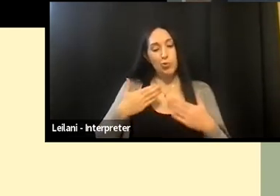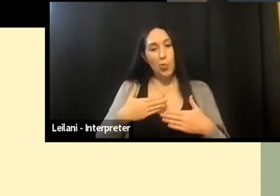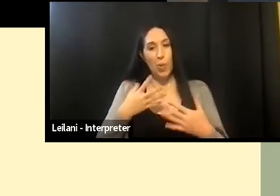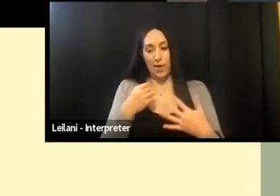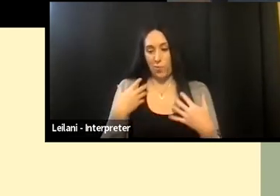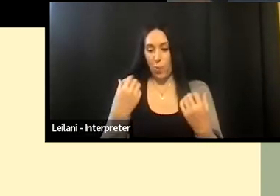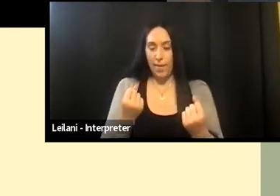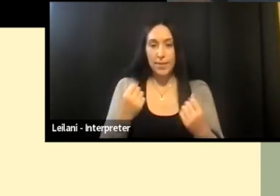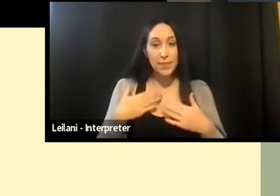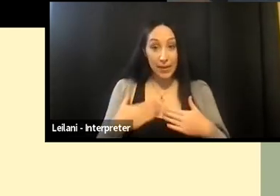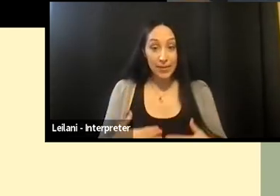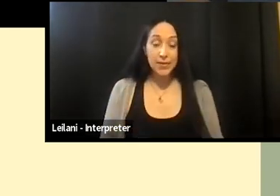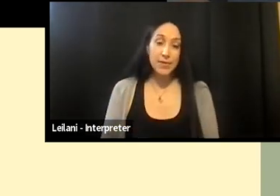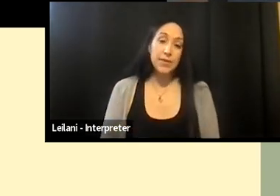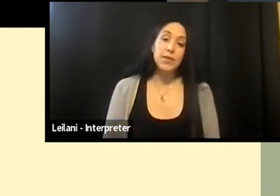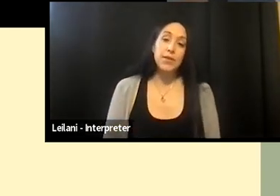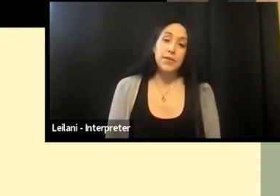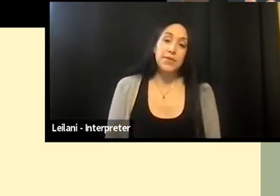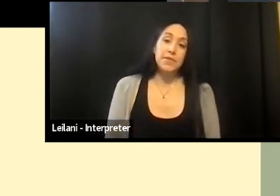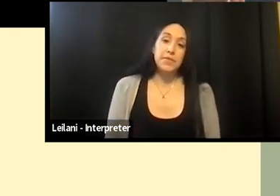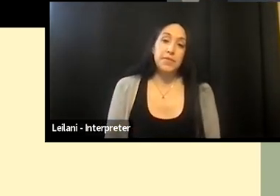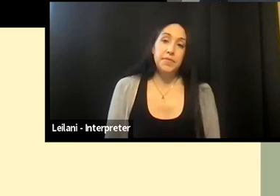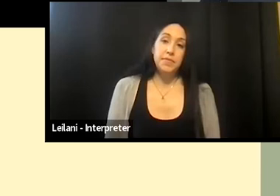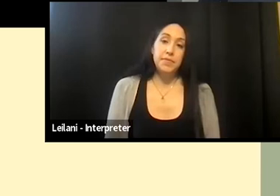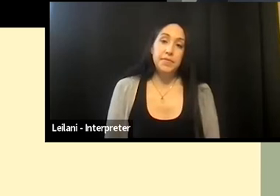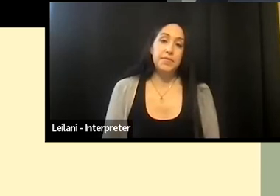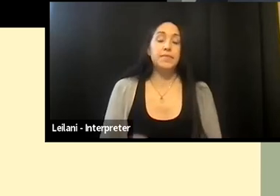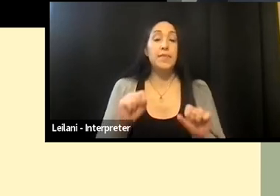May I move towards others freely and with openness.